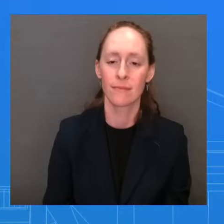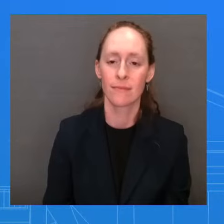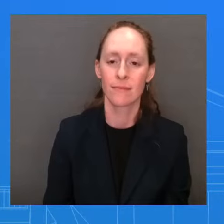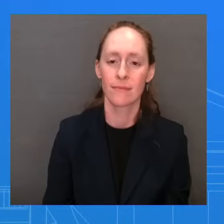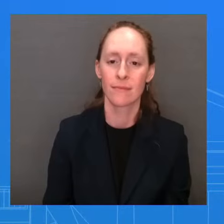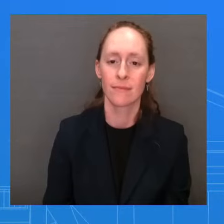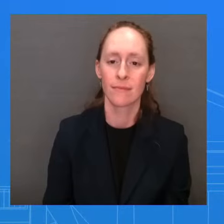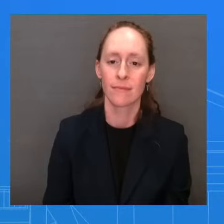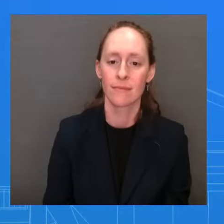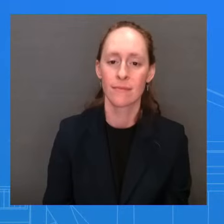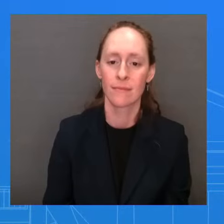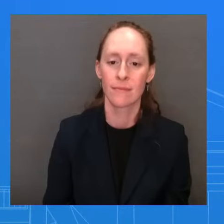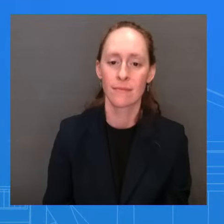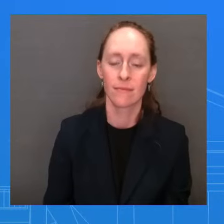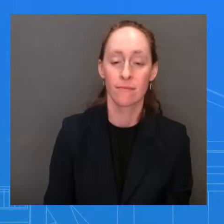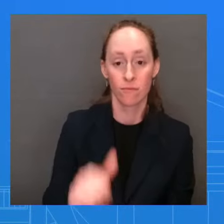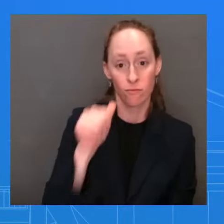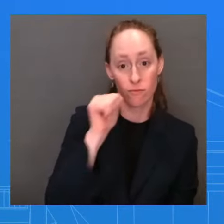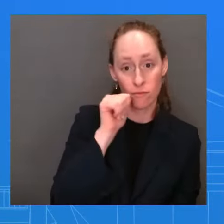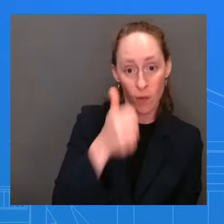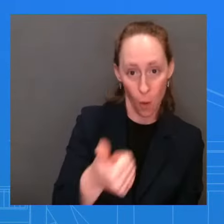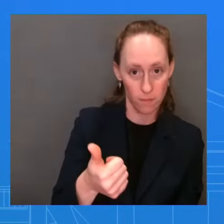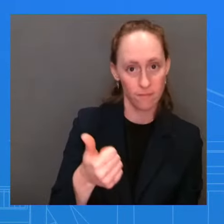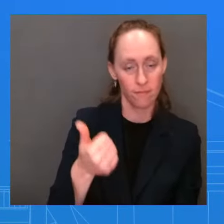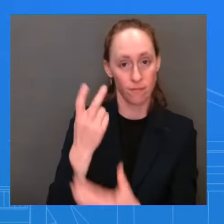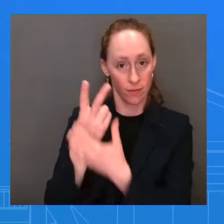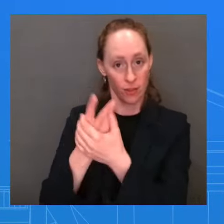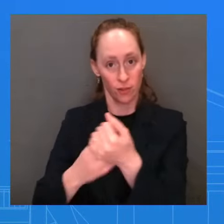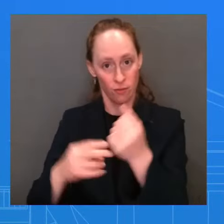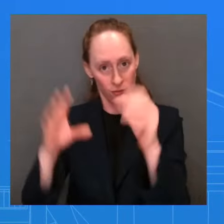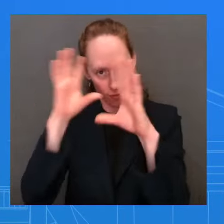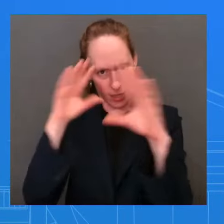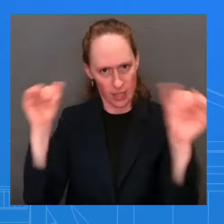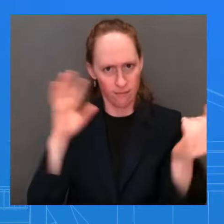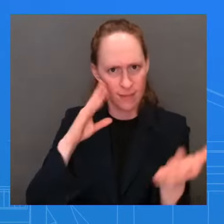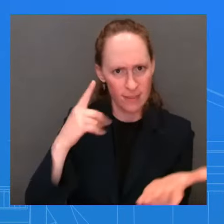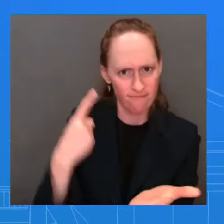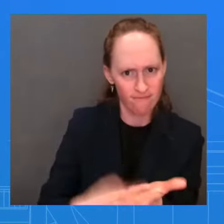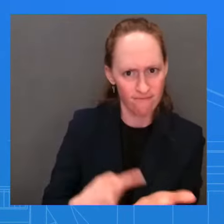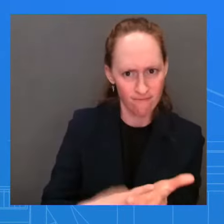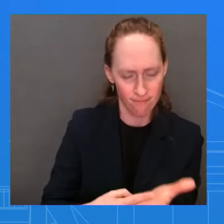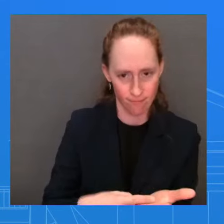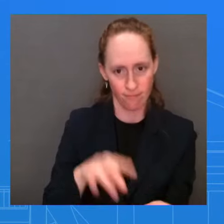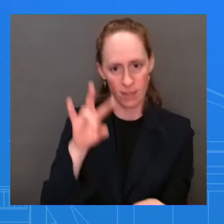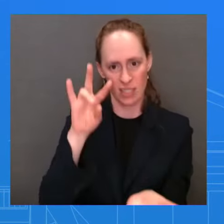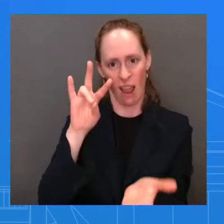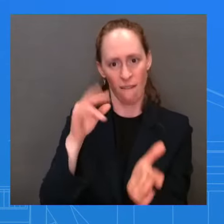going to discuss the $7 billion in frozen assets held by Korea that belong to Iranian sources?